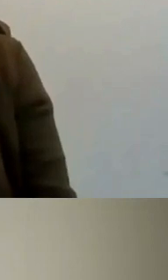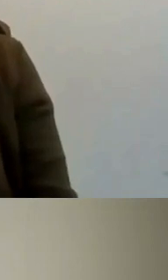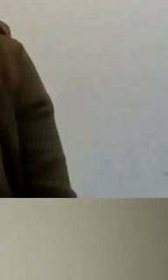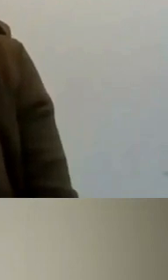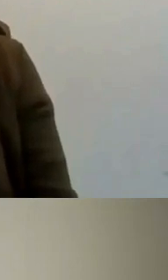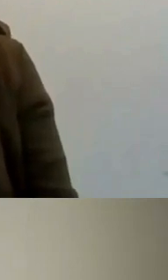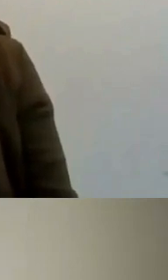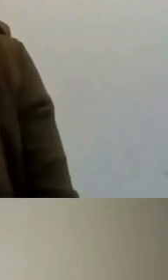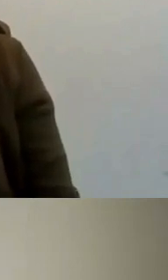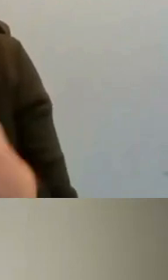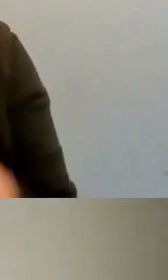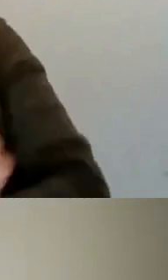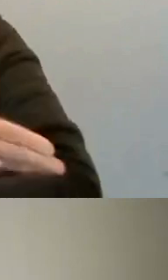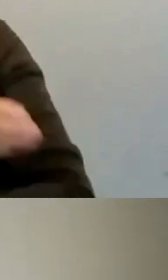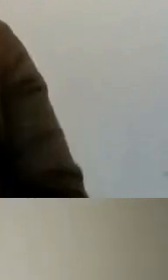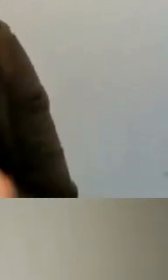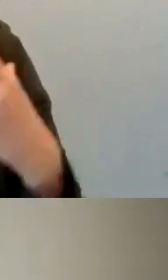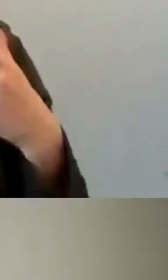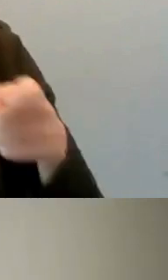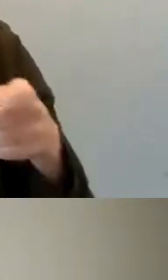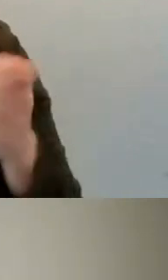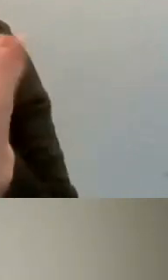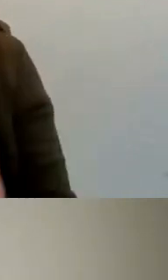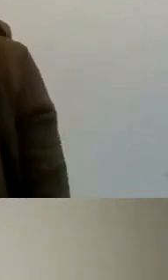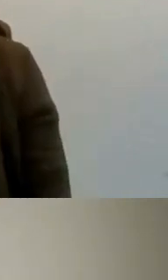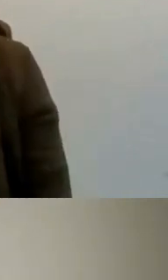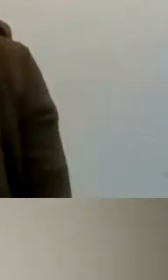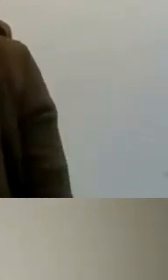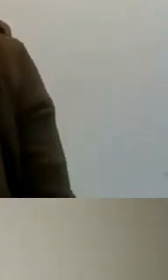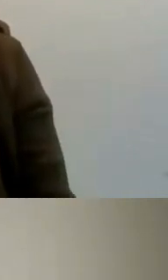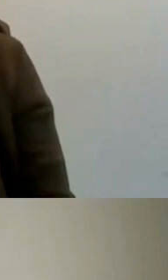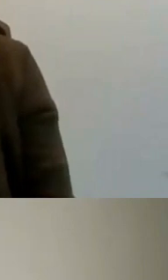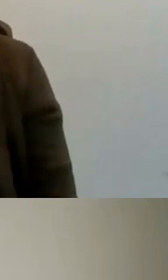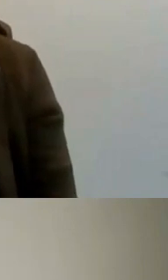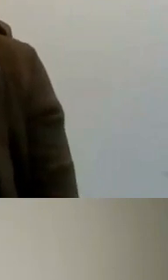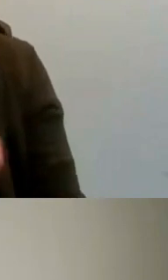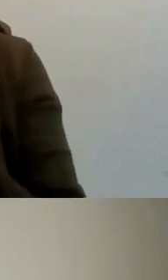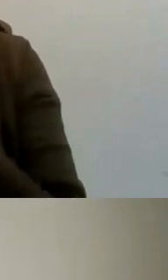Management Service or arms and he is the incoming director of the youth experiencing homelessness